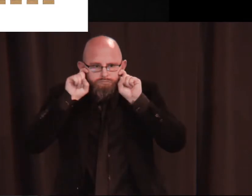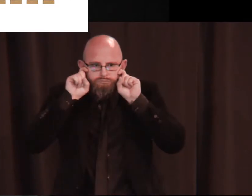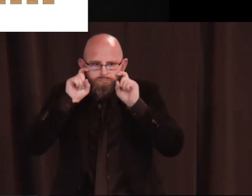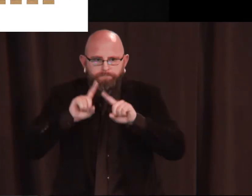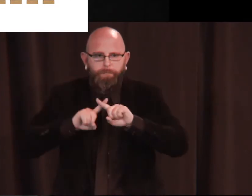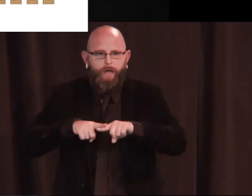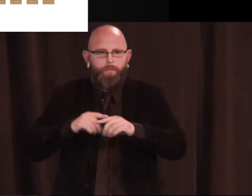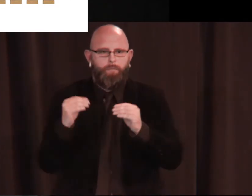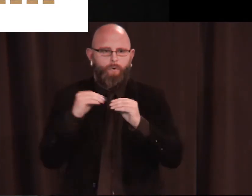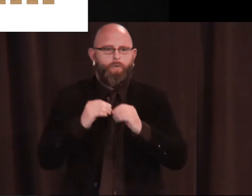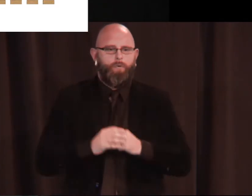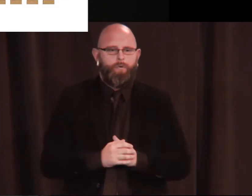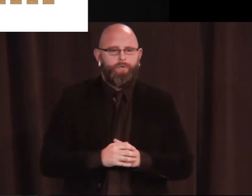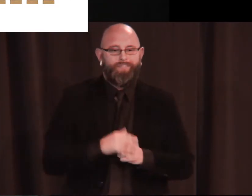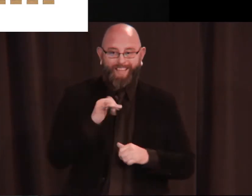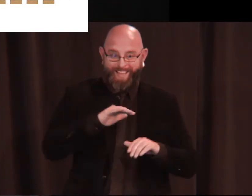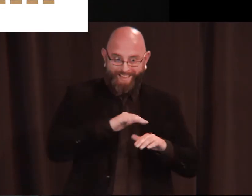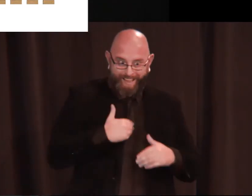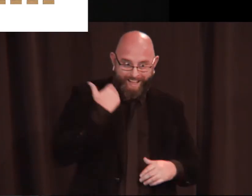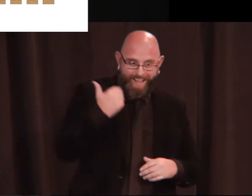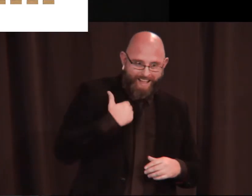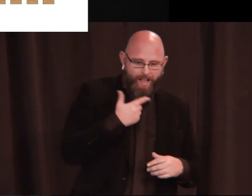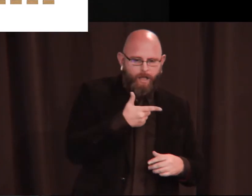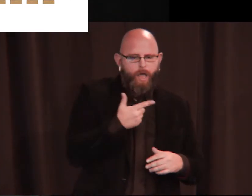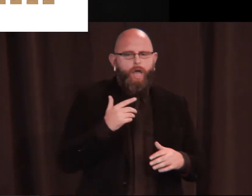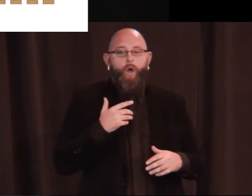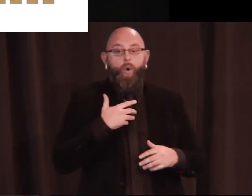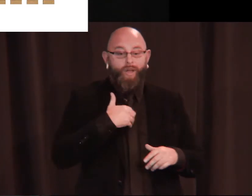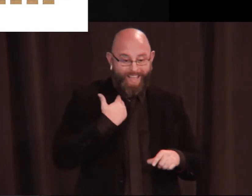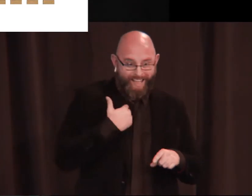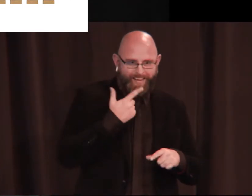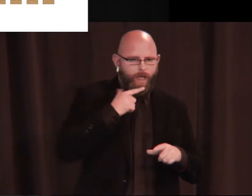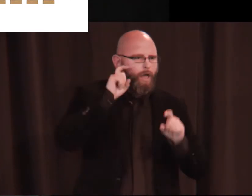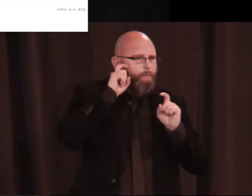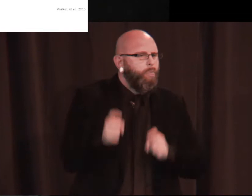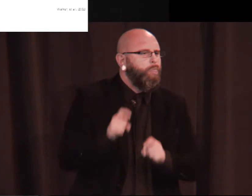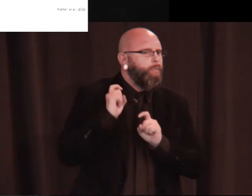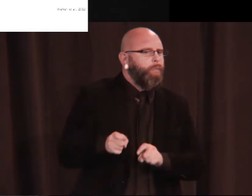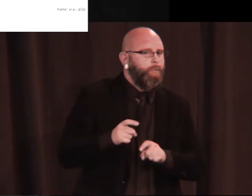wear their hearing aids less often than children who were older.